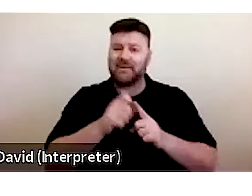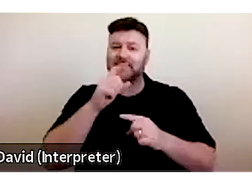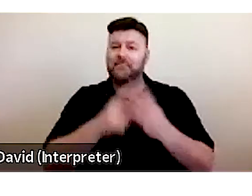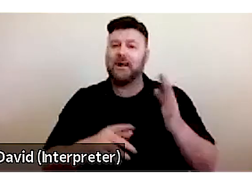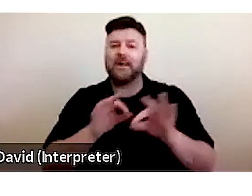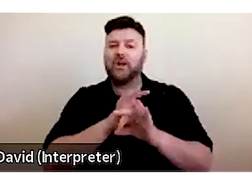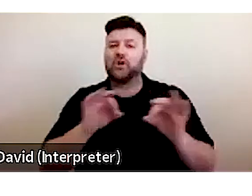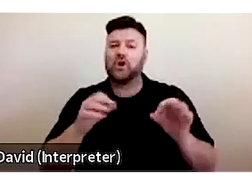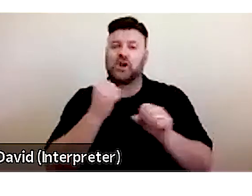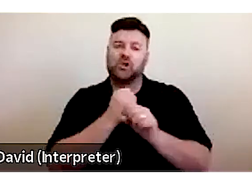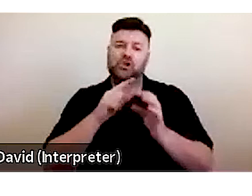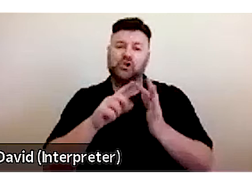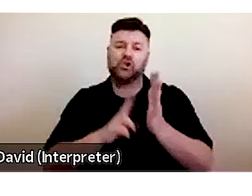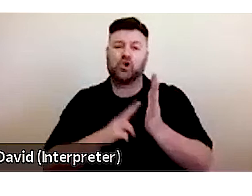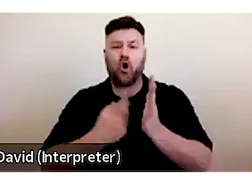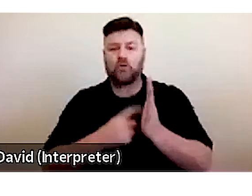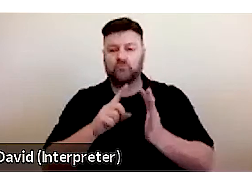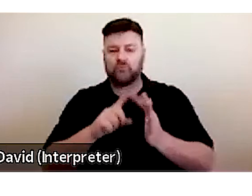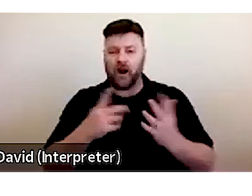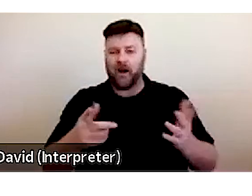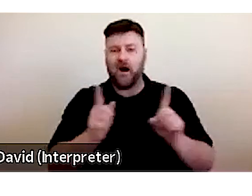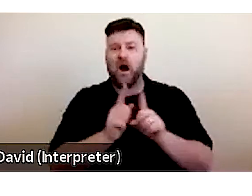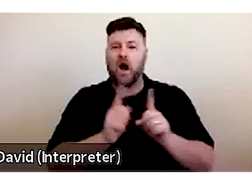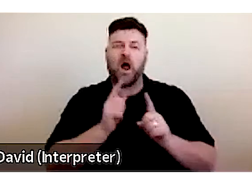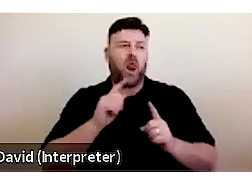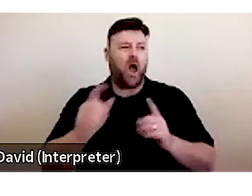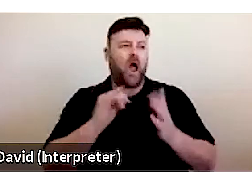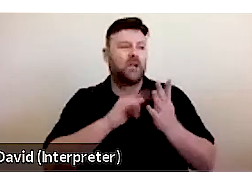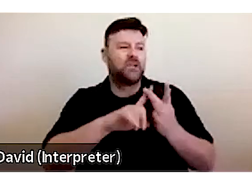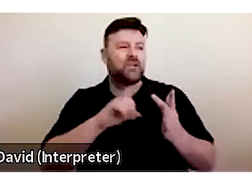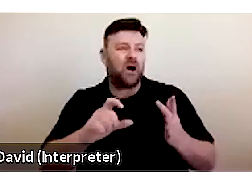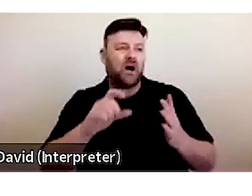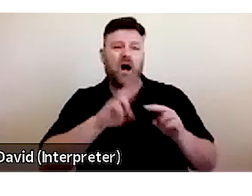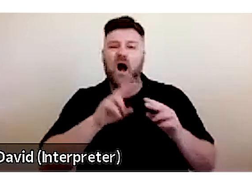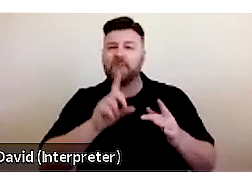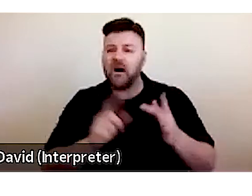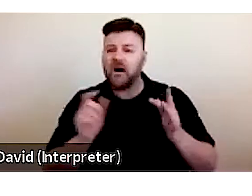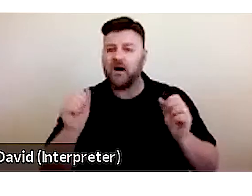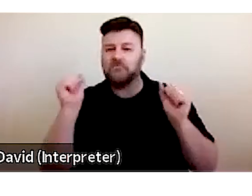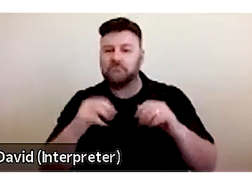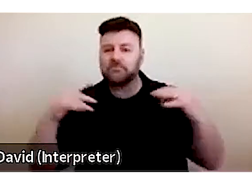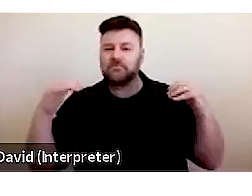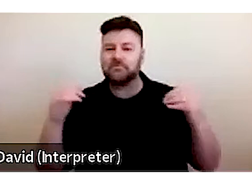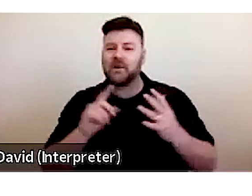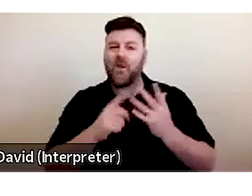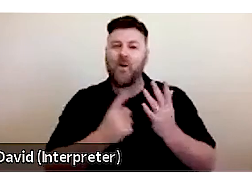Neither of these things is like science fiction or app -- wrap.